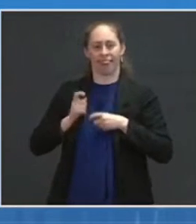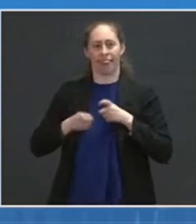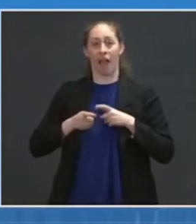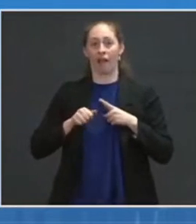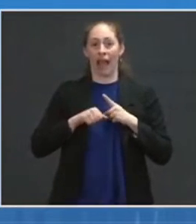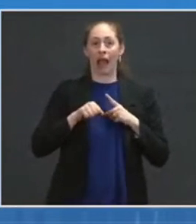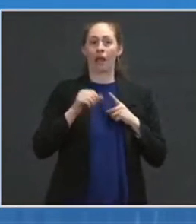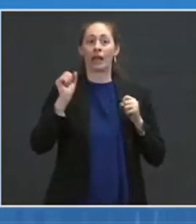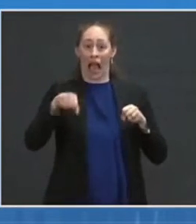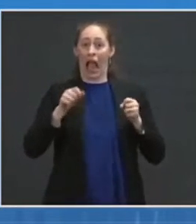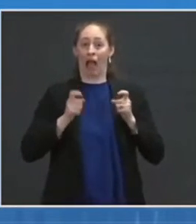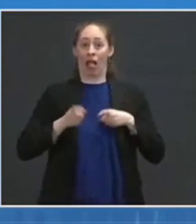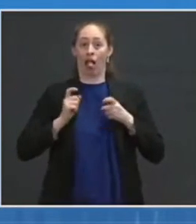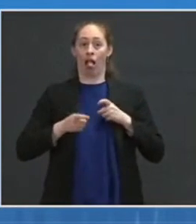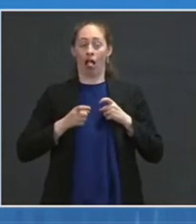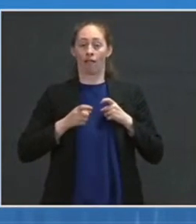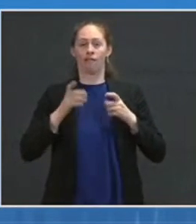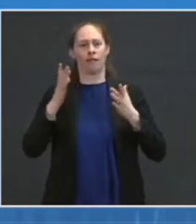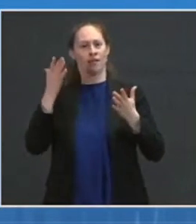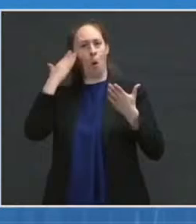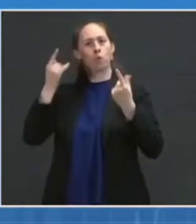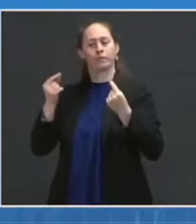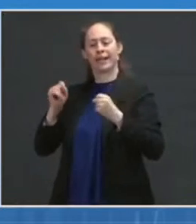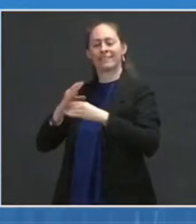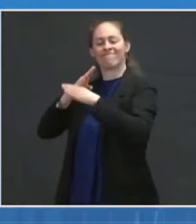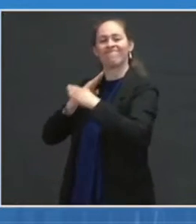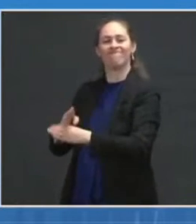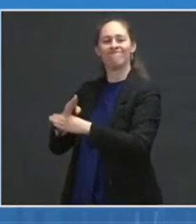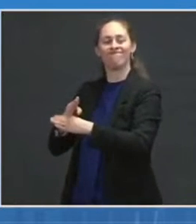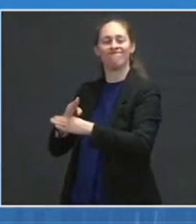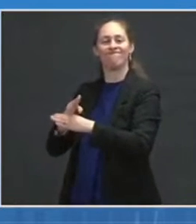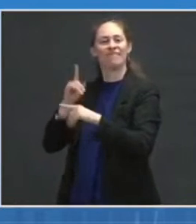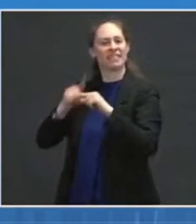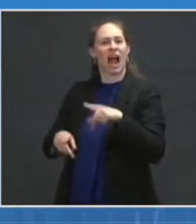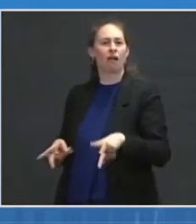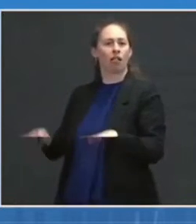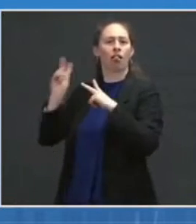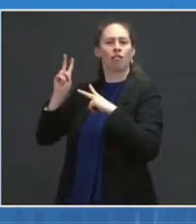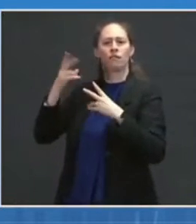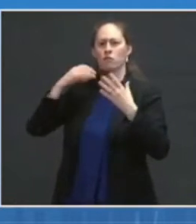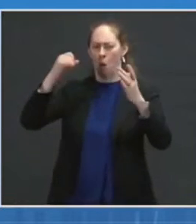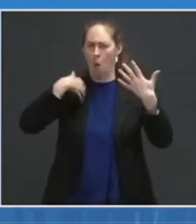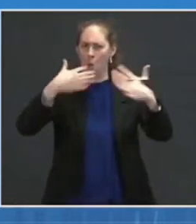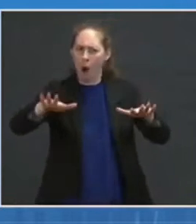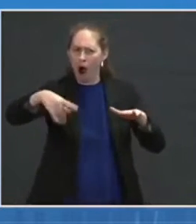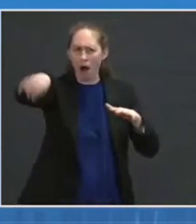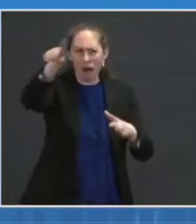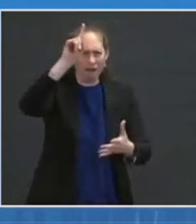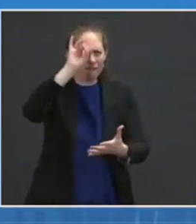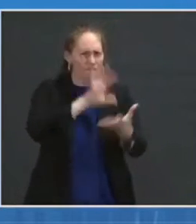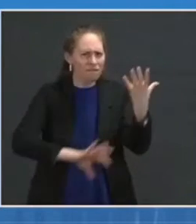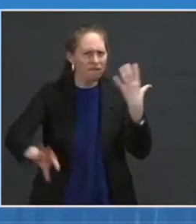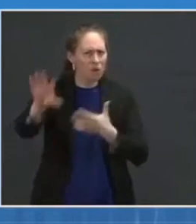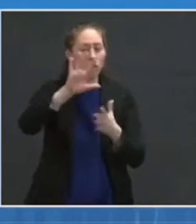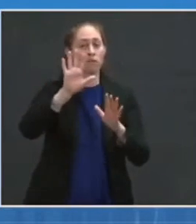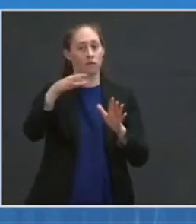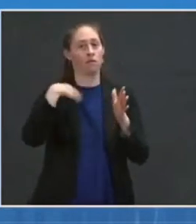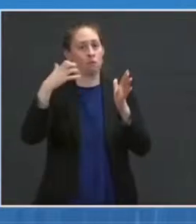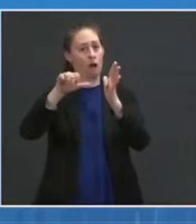IMMUNOLOGICALLY FOR VARIANTS. TO I. A COUPLE THINGS EMPHASIZE, ONE, WE WANT THE